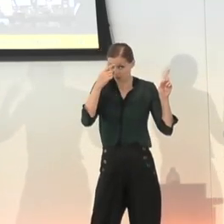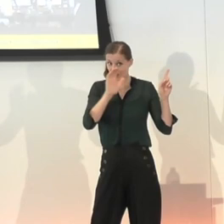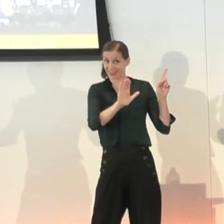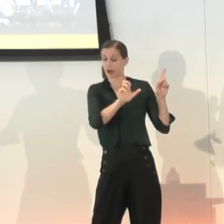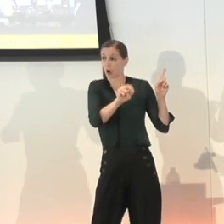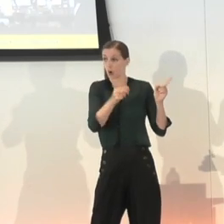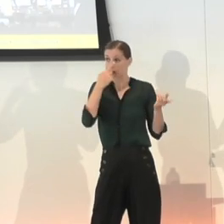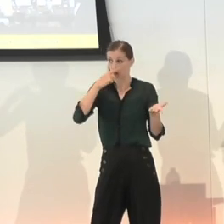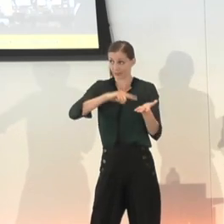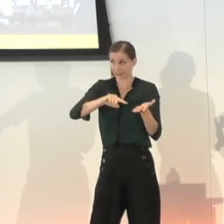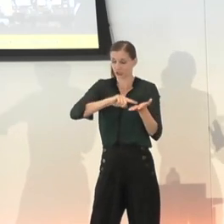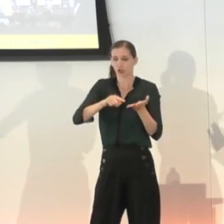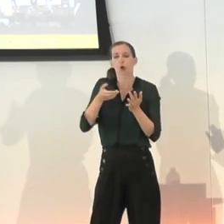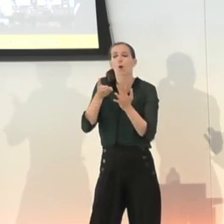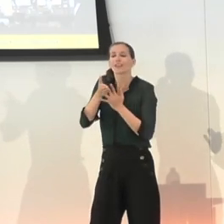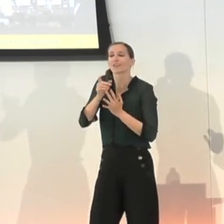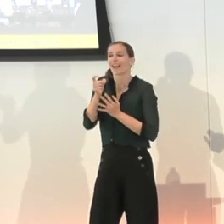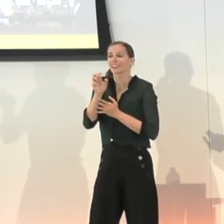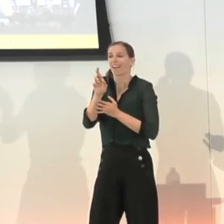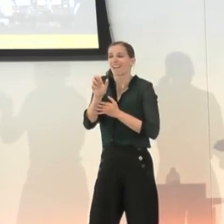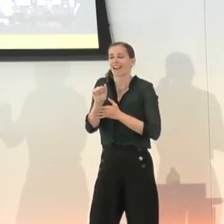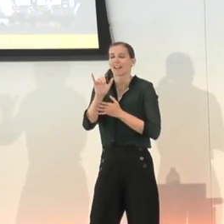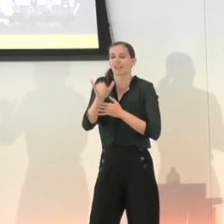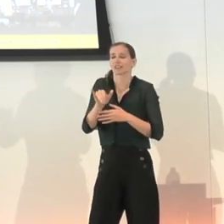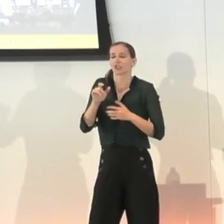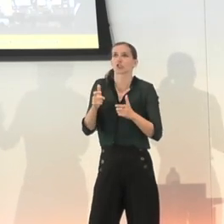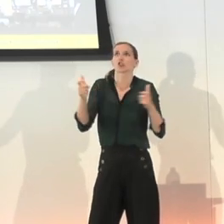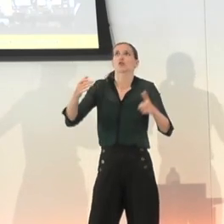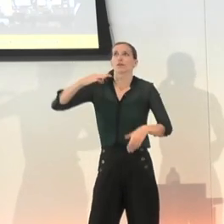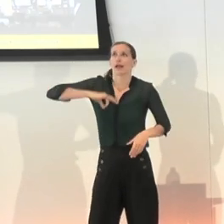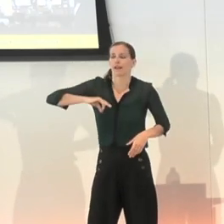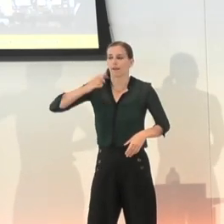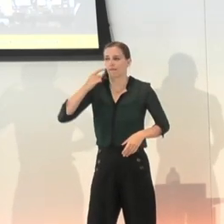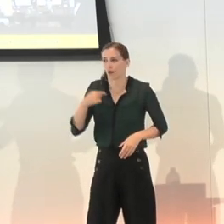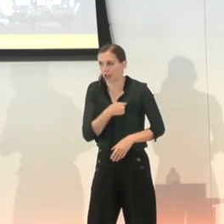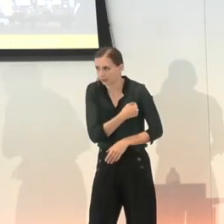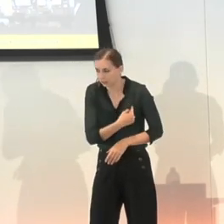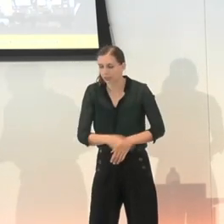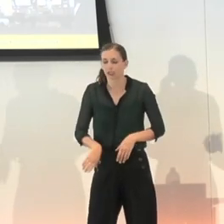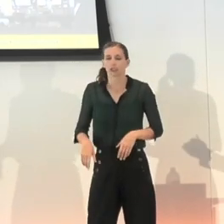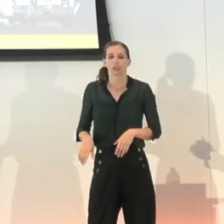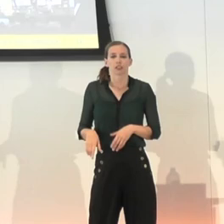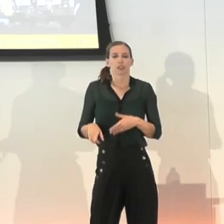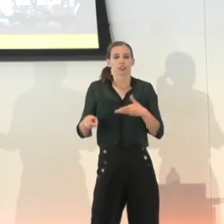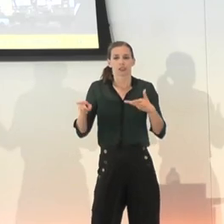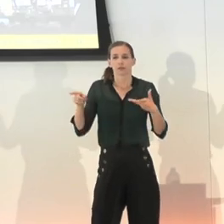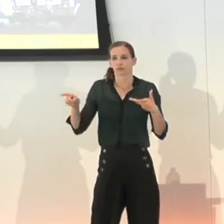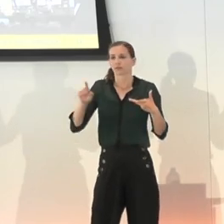Going through XR a is huge for us because our hope is maybe they can be a broker or common point